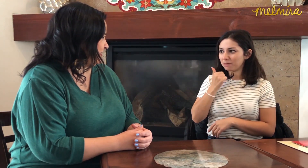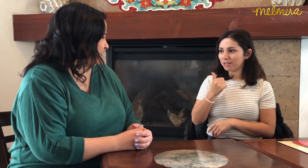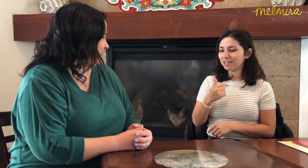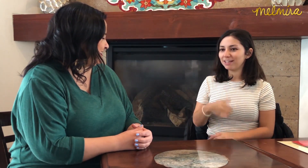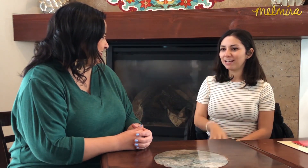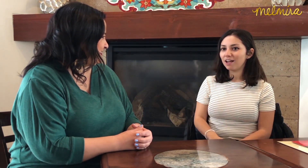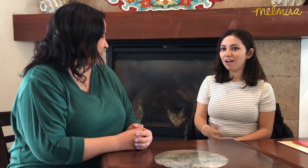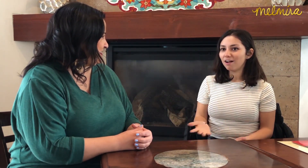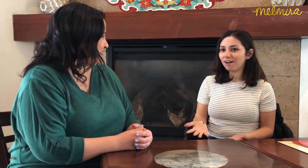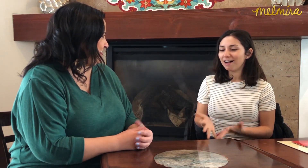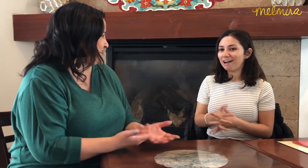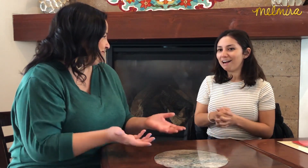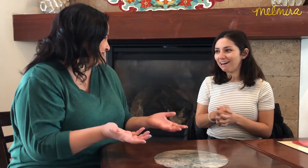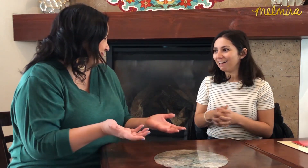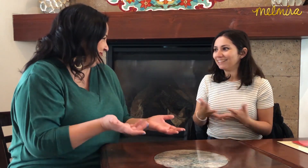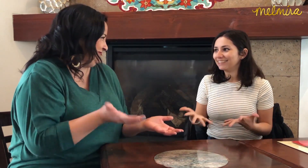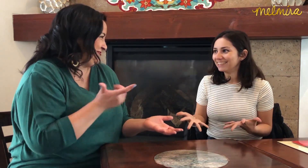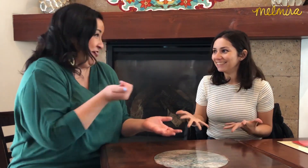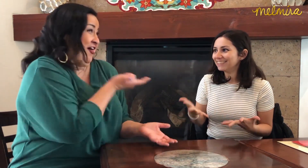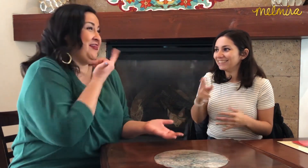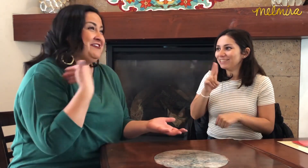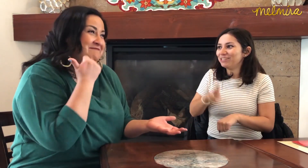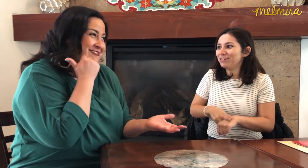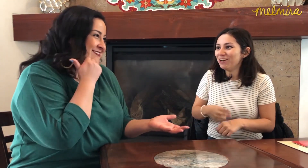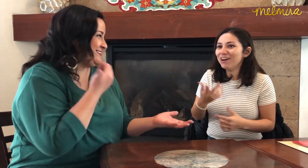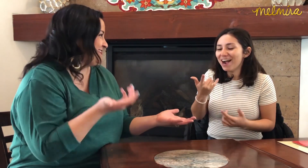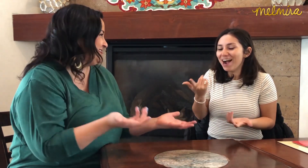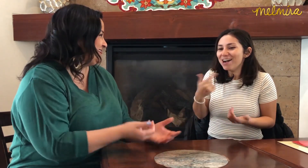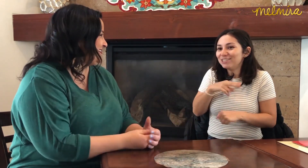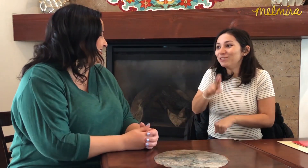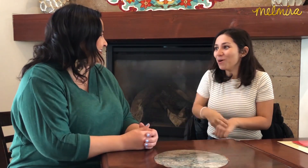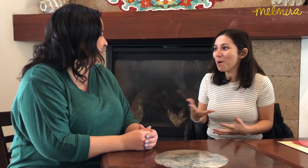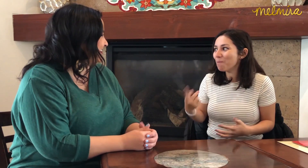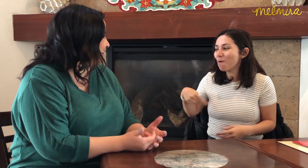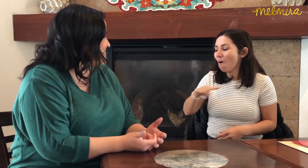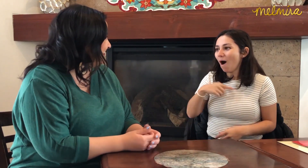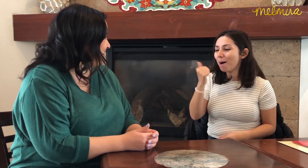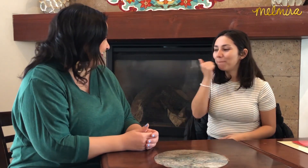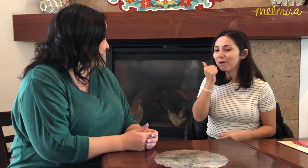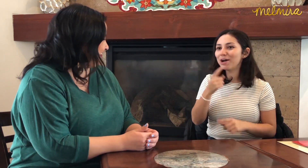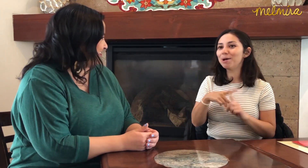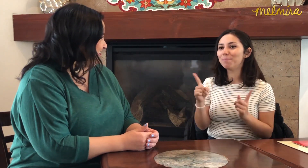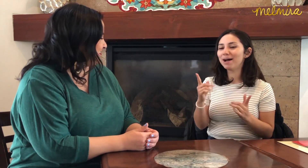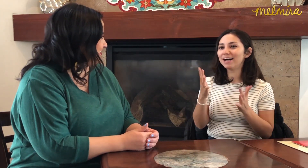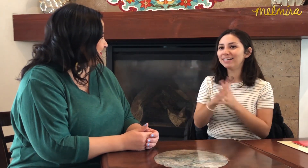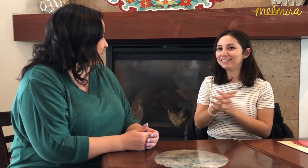"Period? Why are you talking about it?" It was like, uhh... We all have periods! Yea, it's normal! We all have periods.